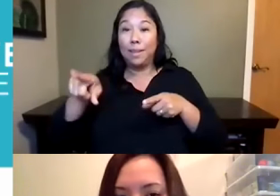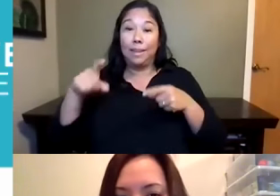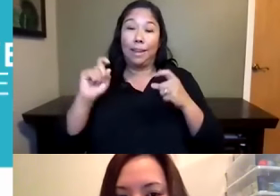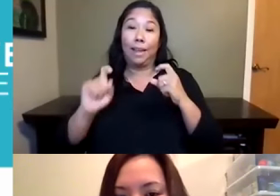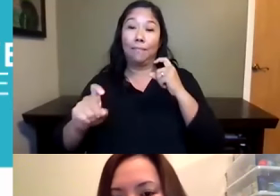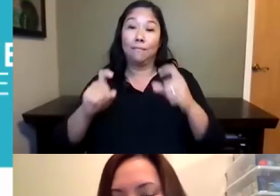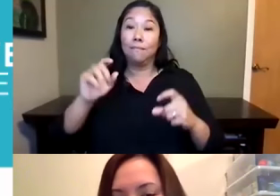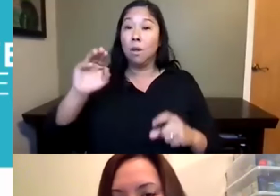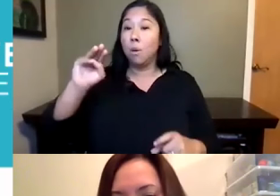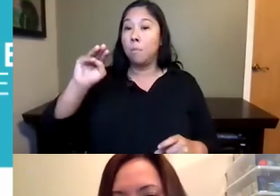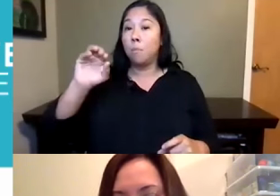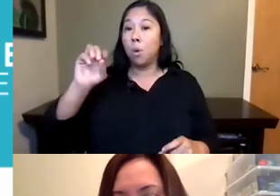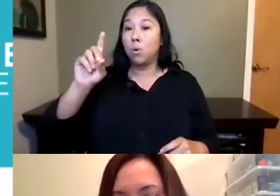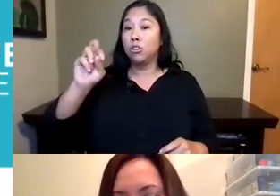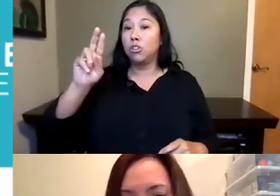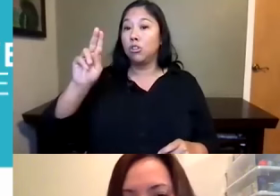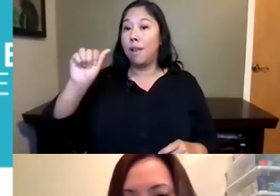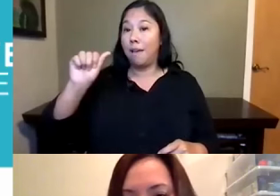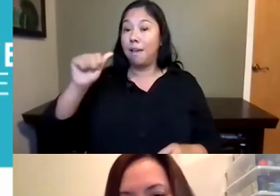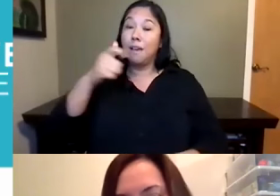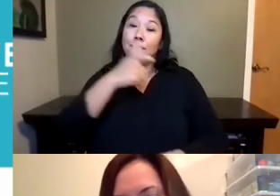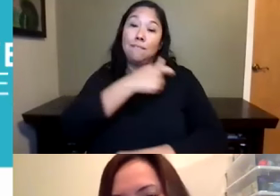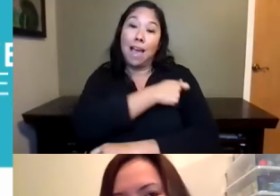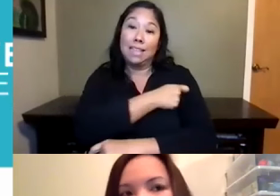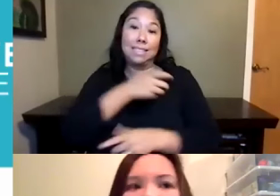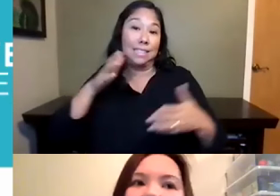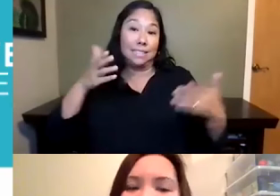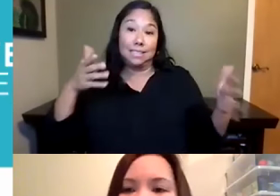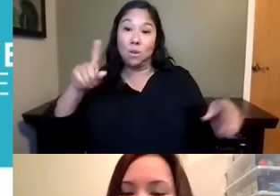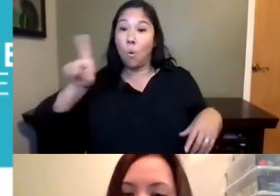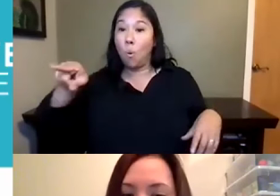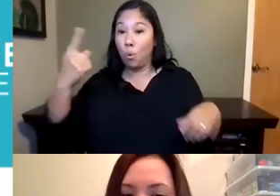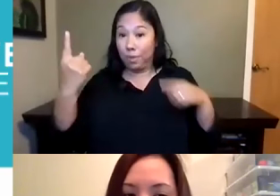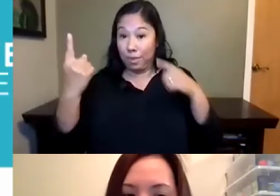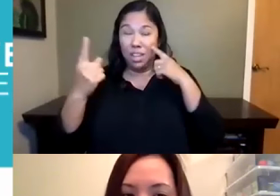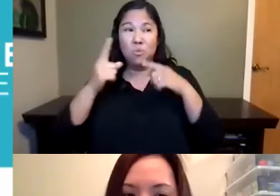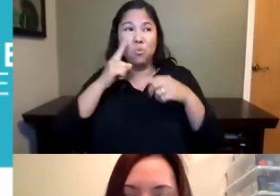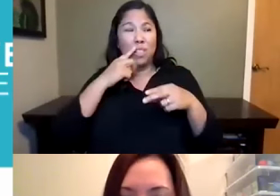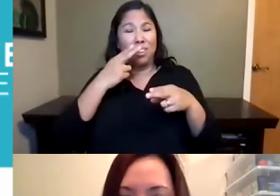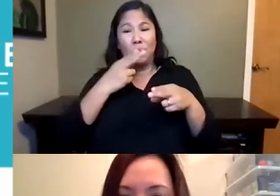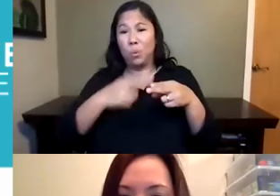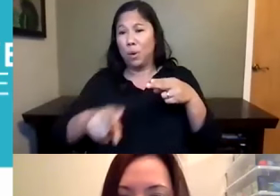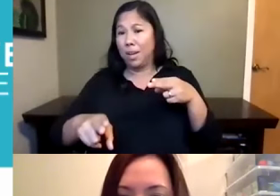vaccines. It was really quick. All I did was go in, check in at the front,